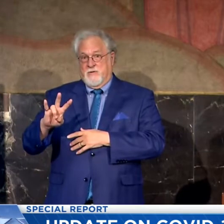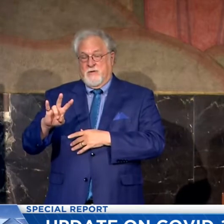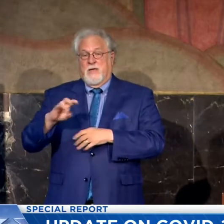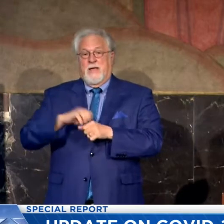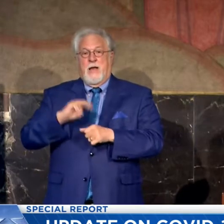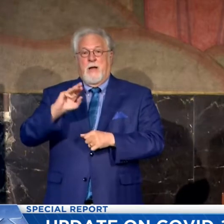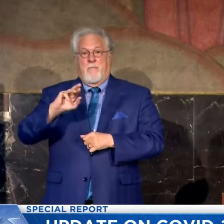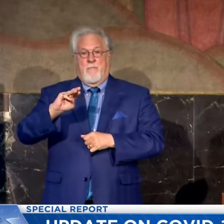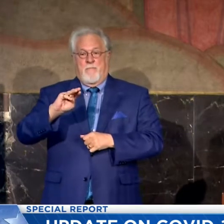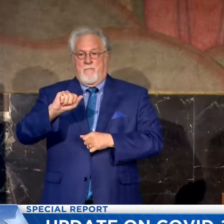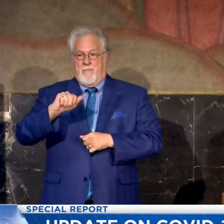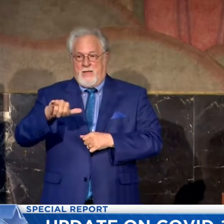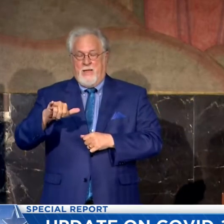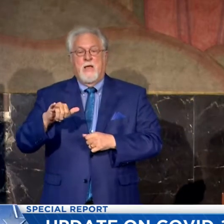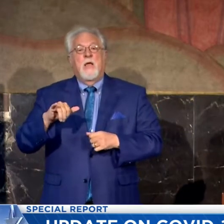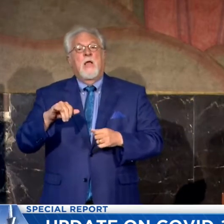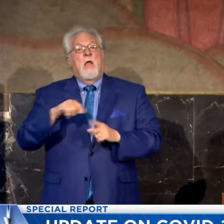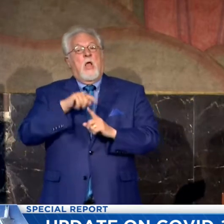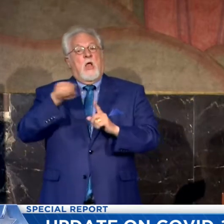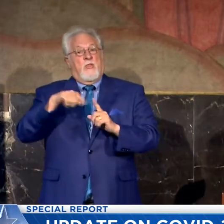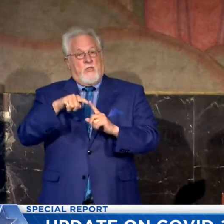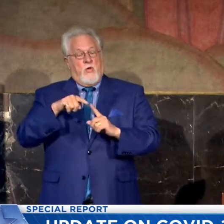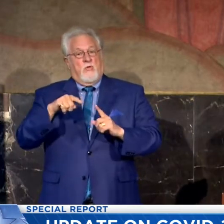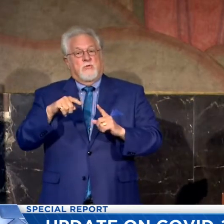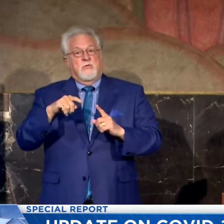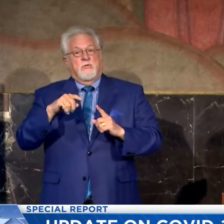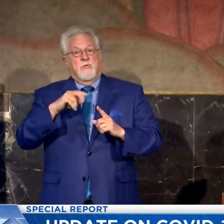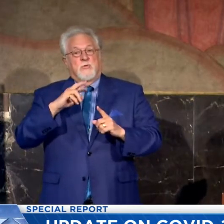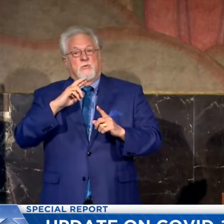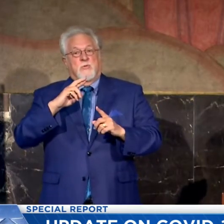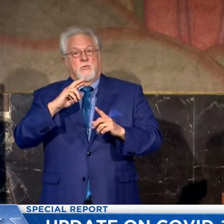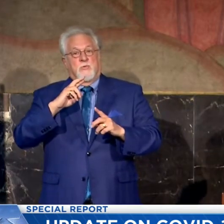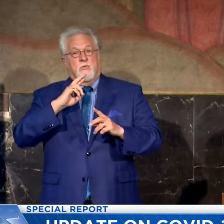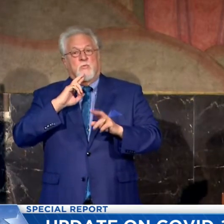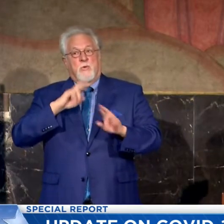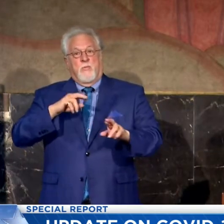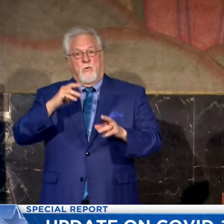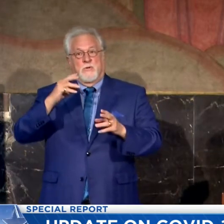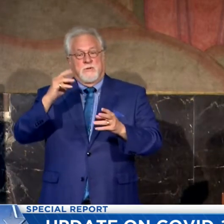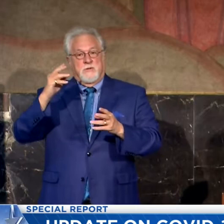TODAY, MAY 22, I CAN TELL YOU WE GOT TO 143,000 143,577 FOUR